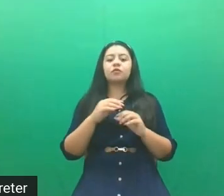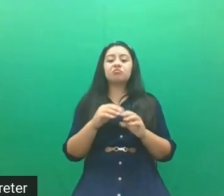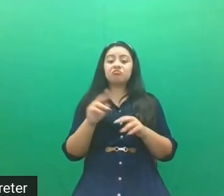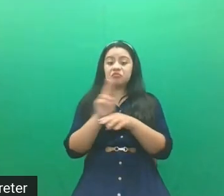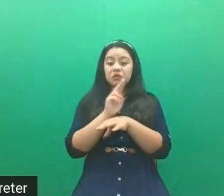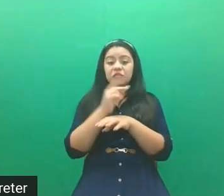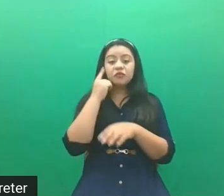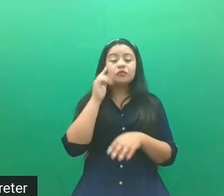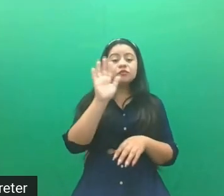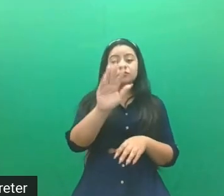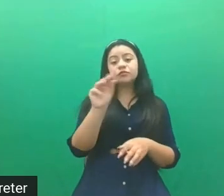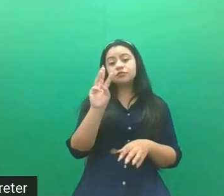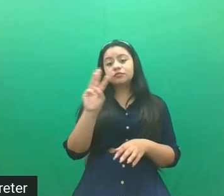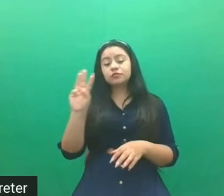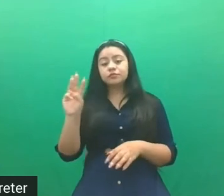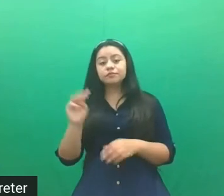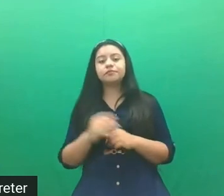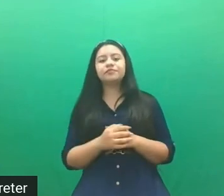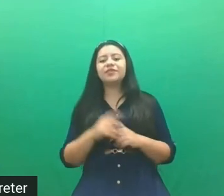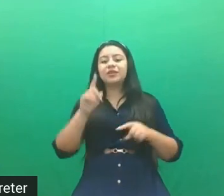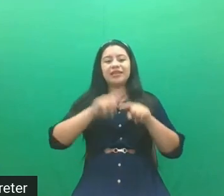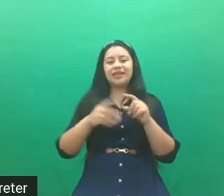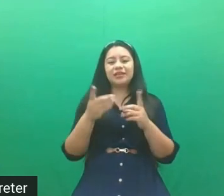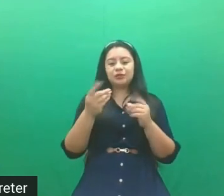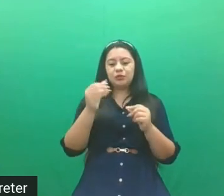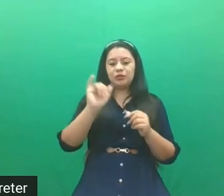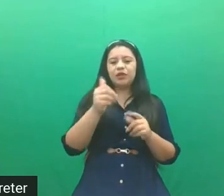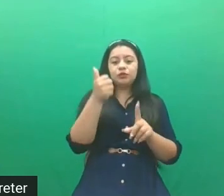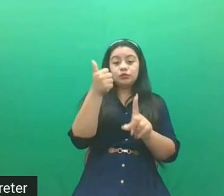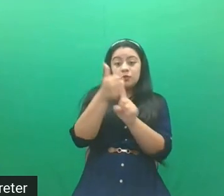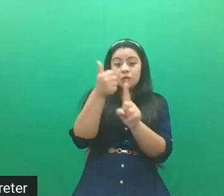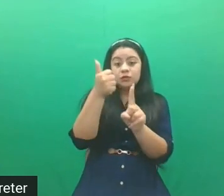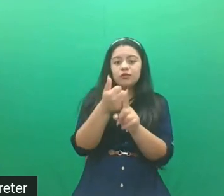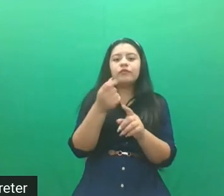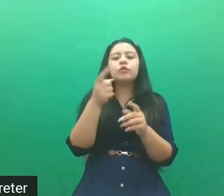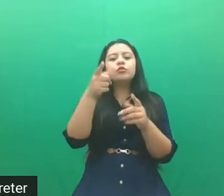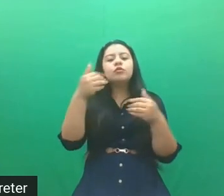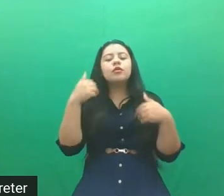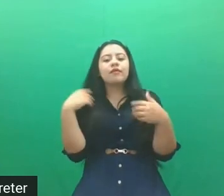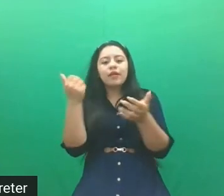this way you're not stuck doing all of that work in a single edit field in WordPress, in a single